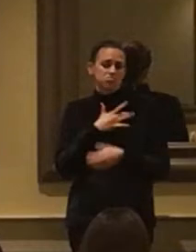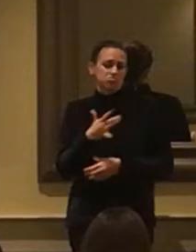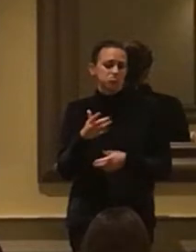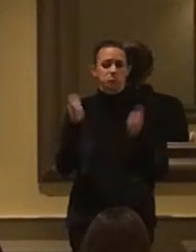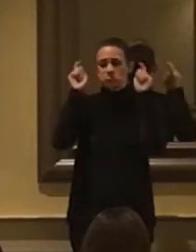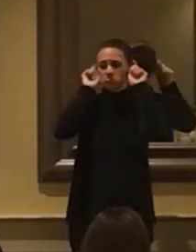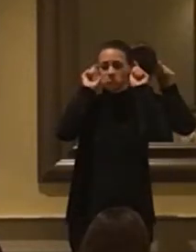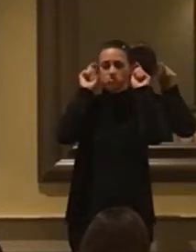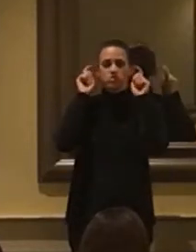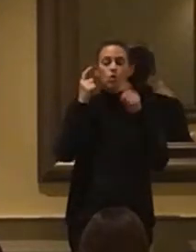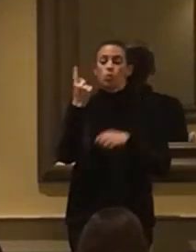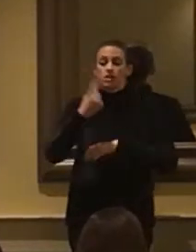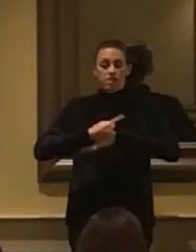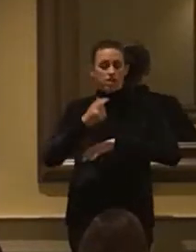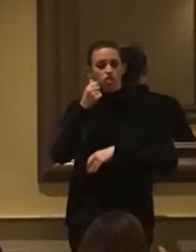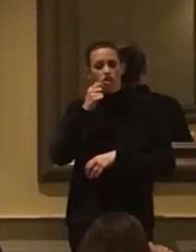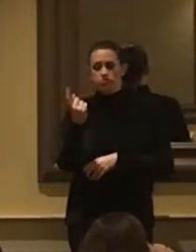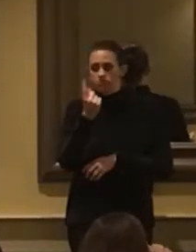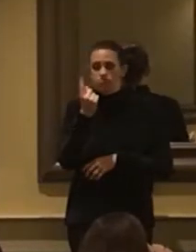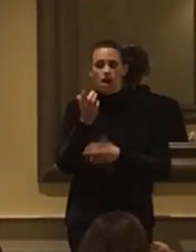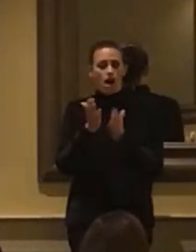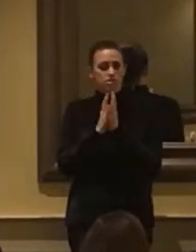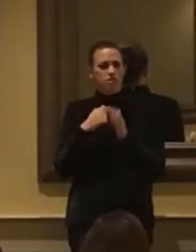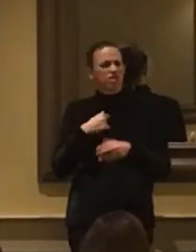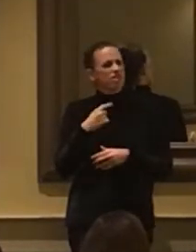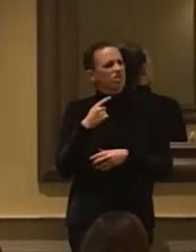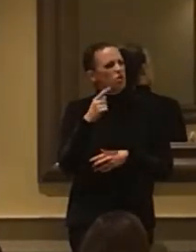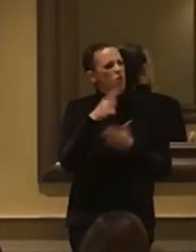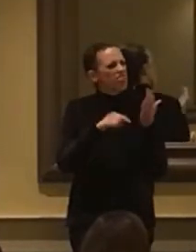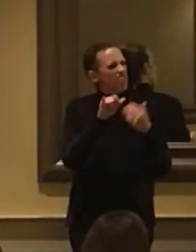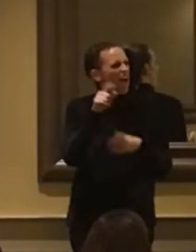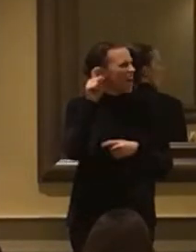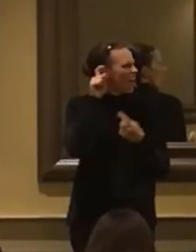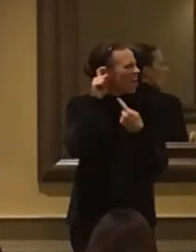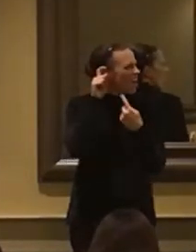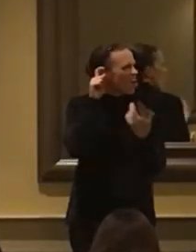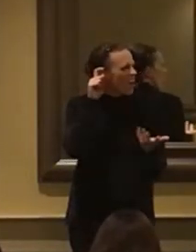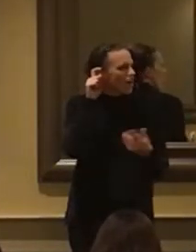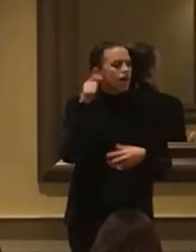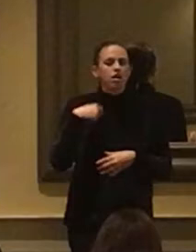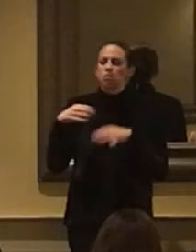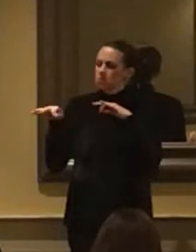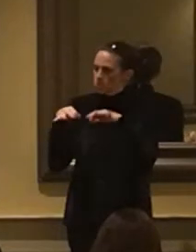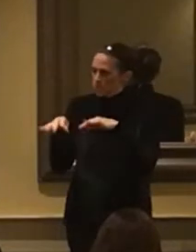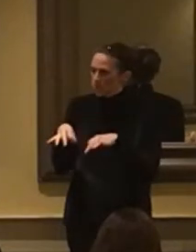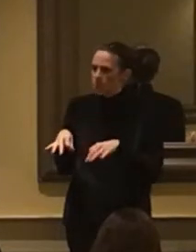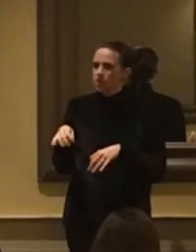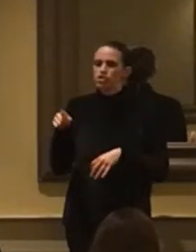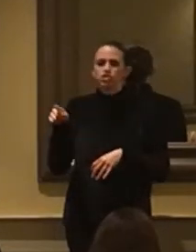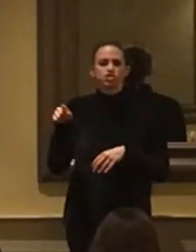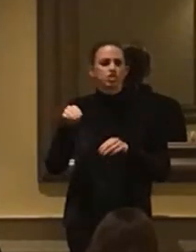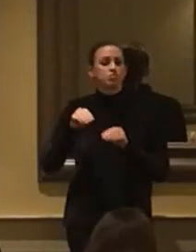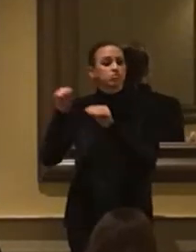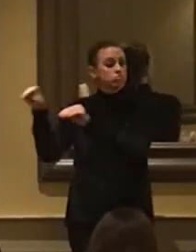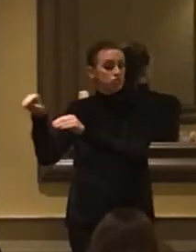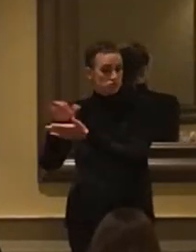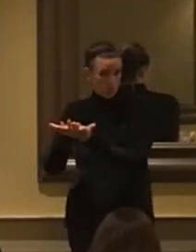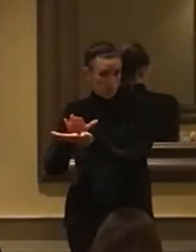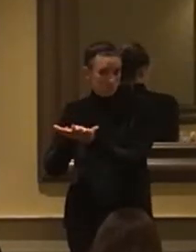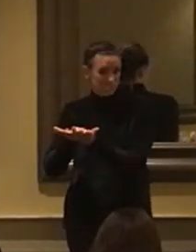what my hearing needs were and explained what they were. She moved school the next year and then a